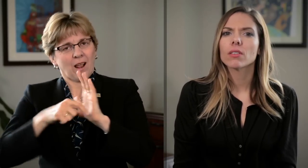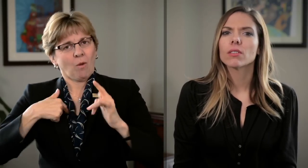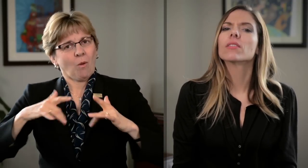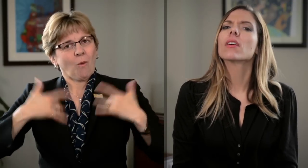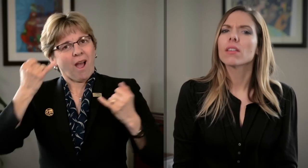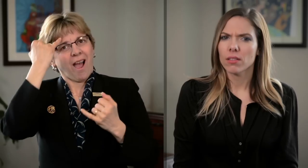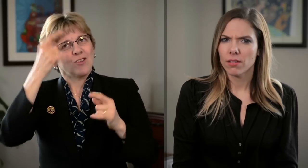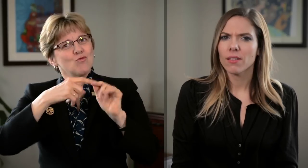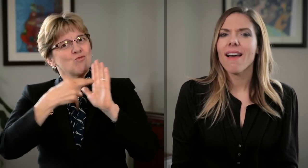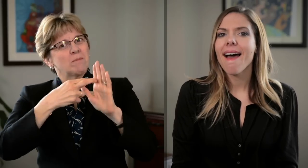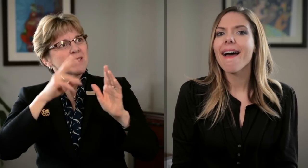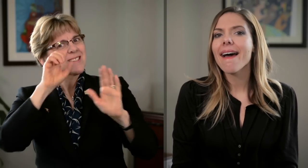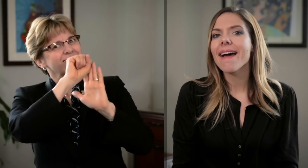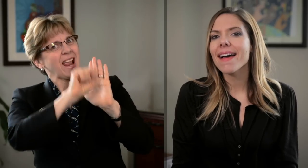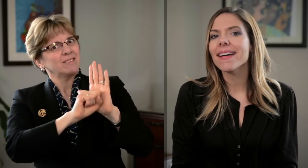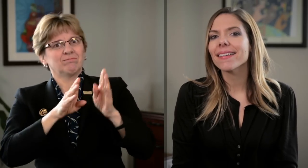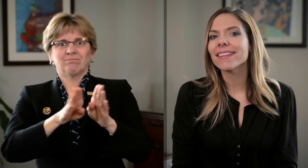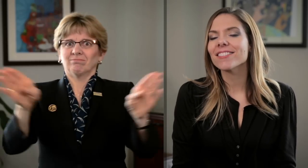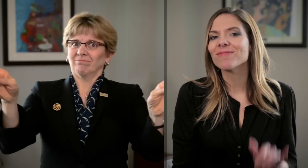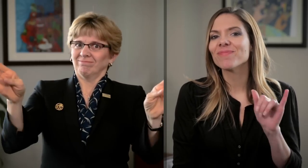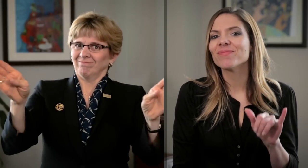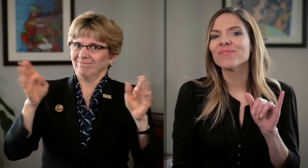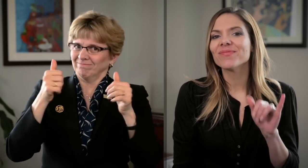I was thrilled at the idea of representing the entire state.